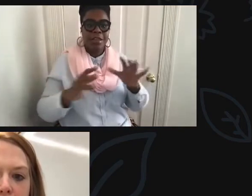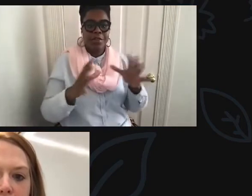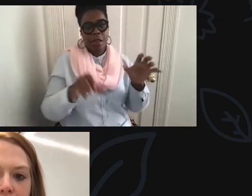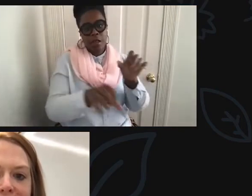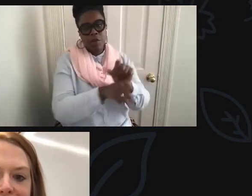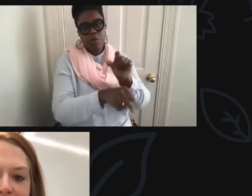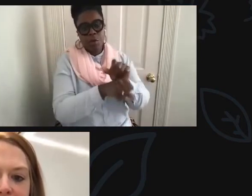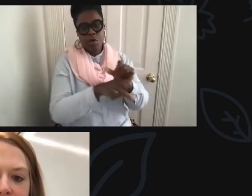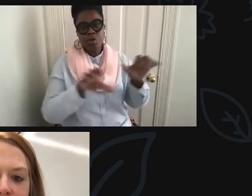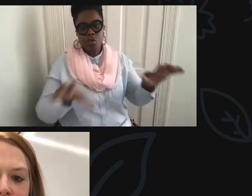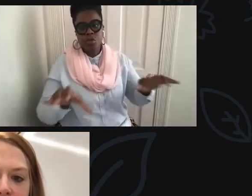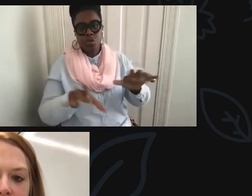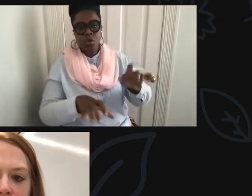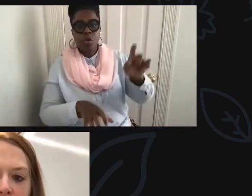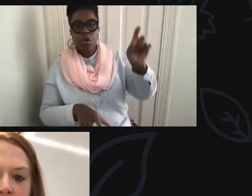have to walk that out.